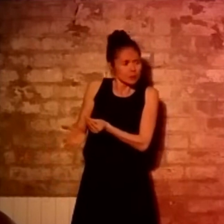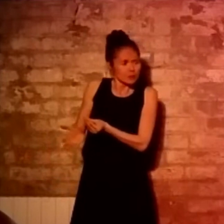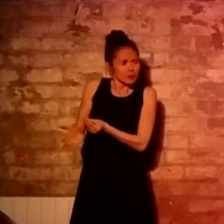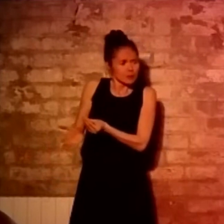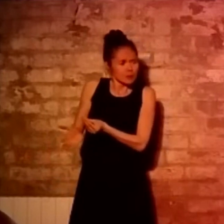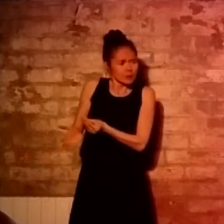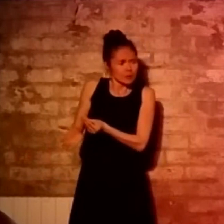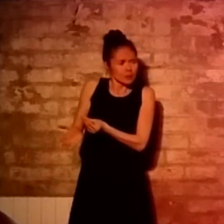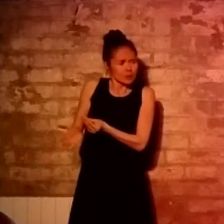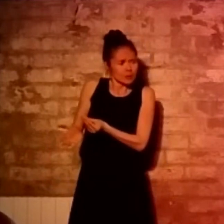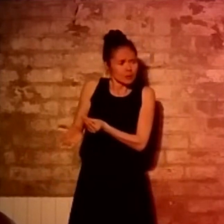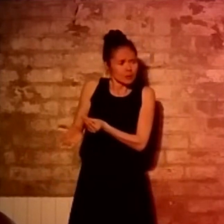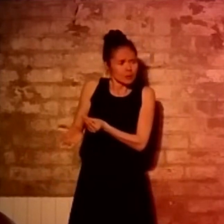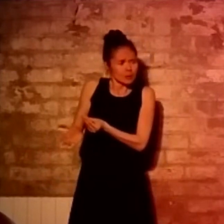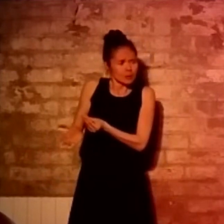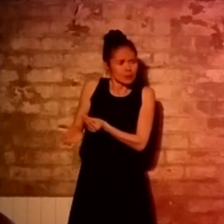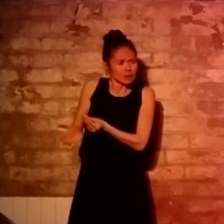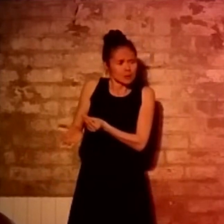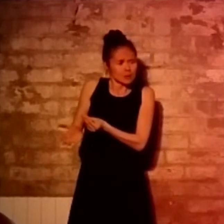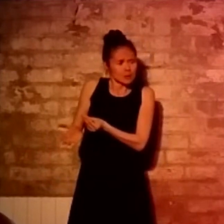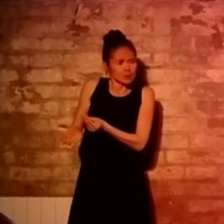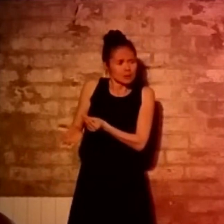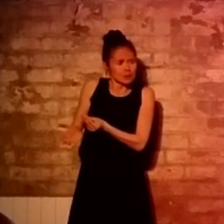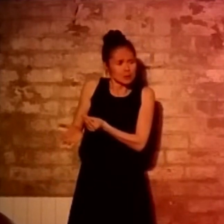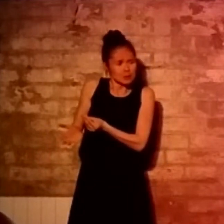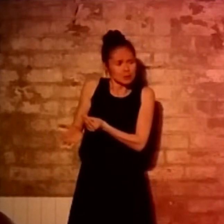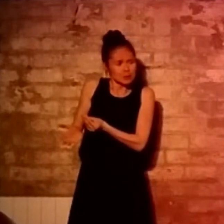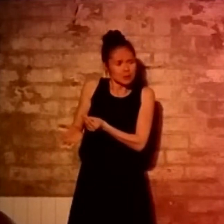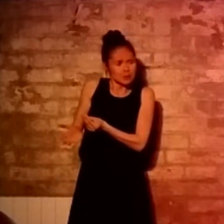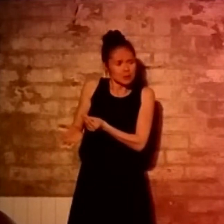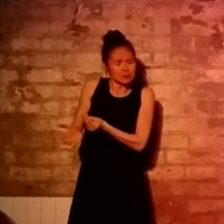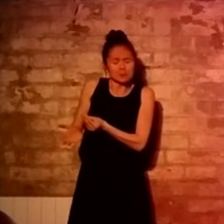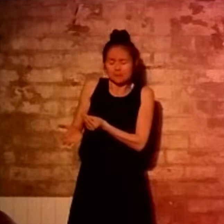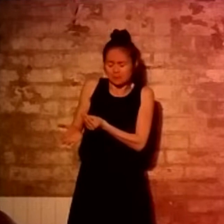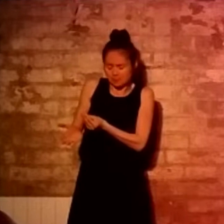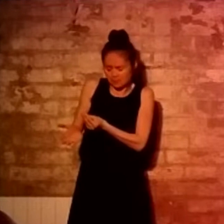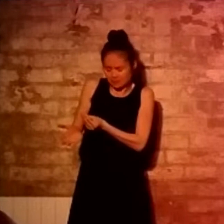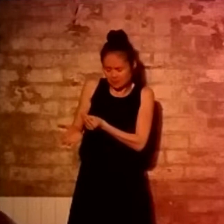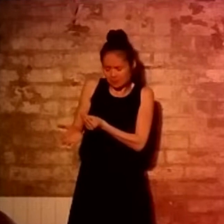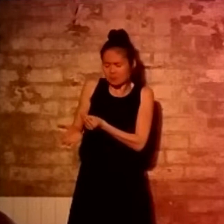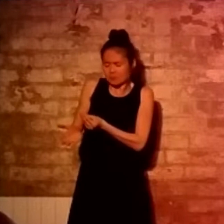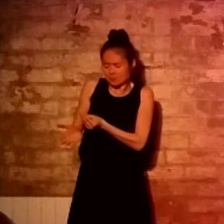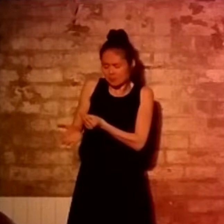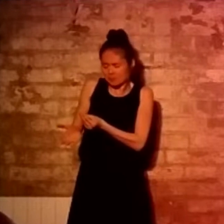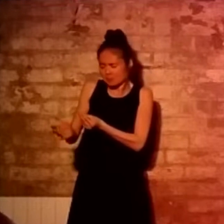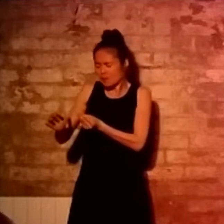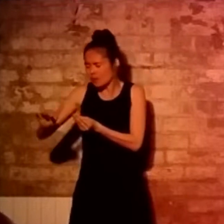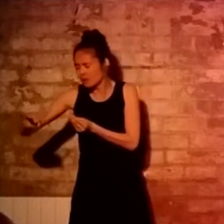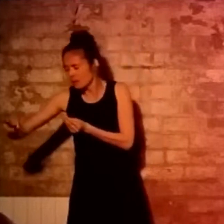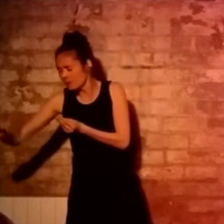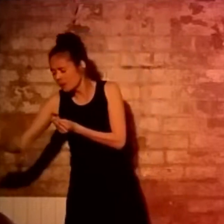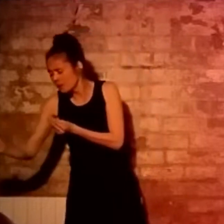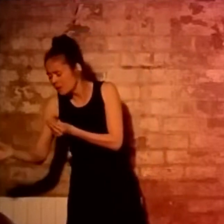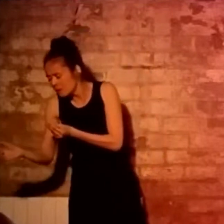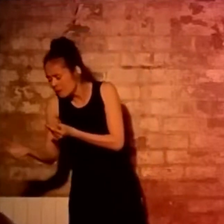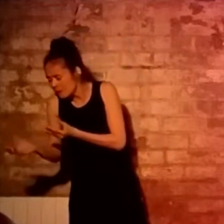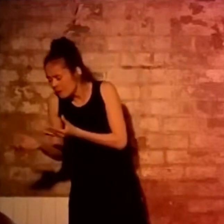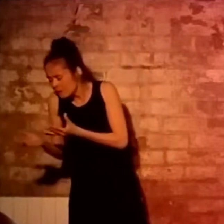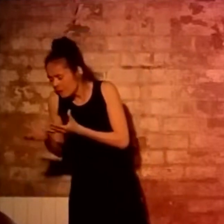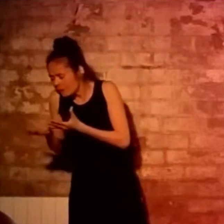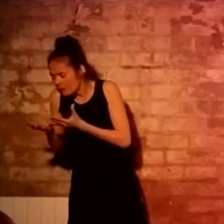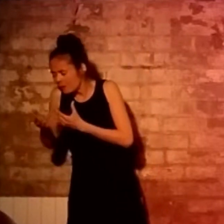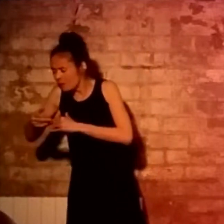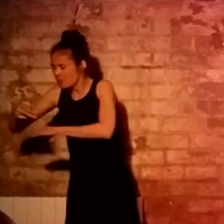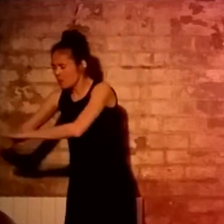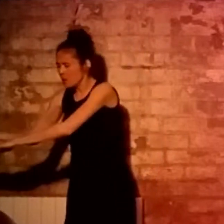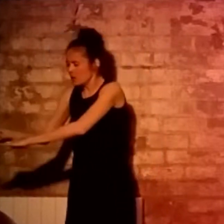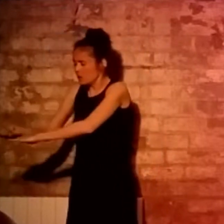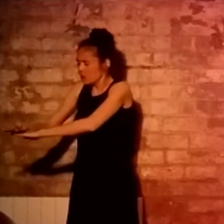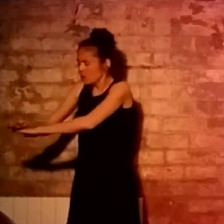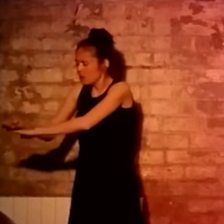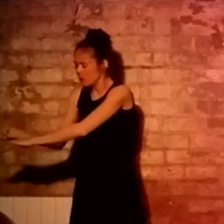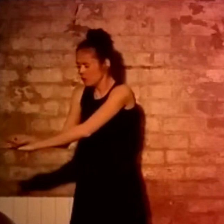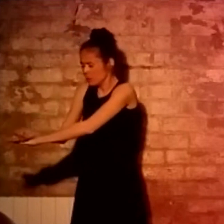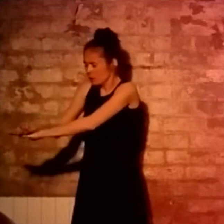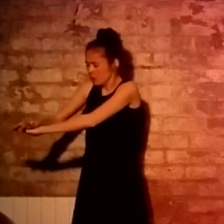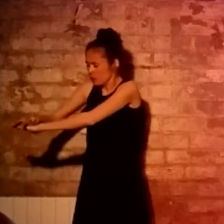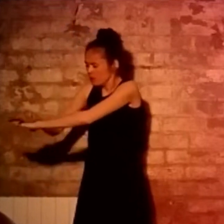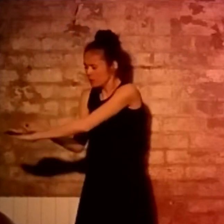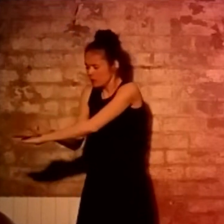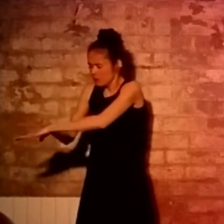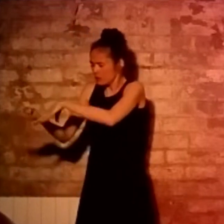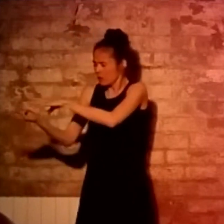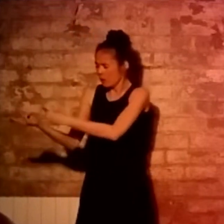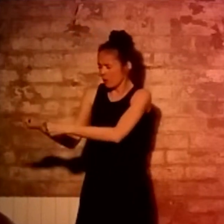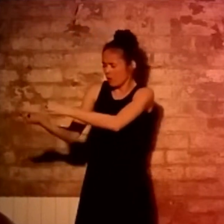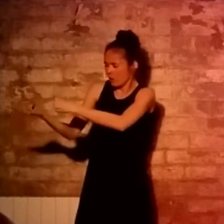In display of ritual; I knew by your breath still heaving whilst I towed your weighted frame across the sands and pebbles;